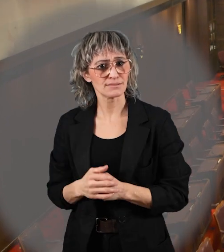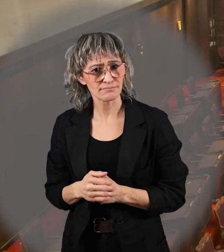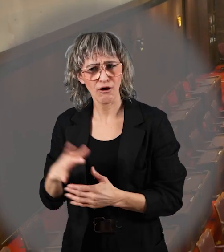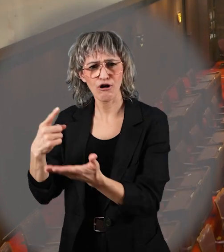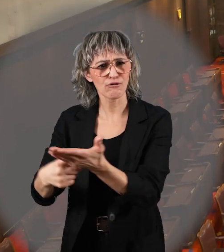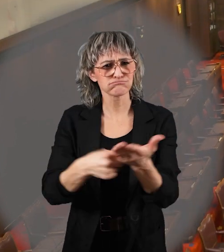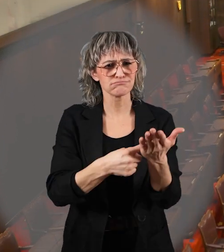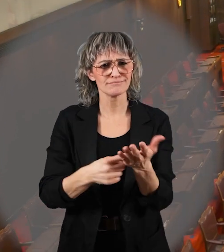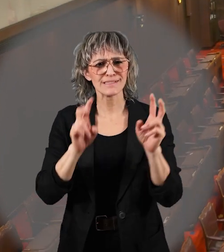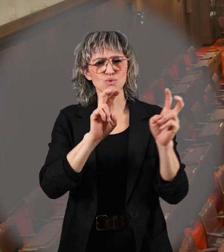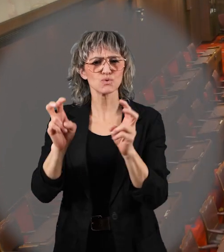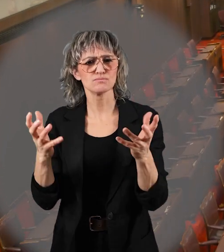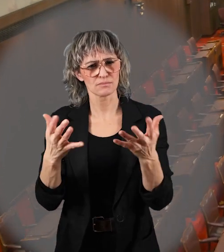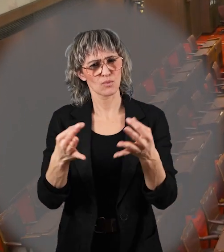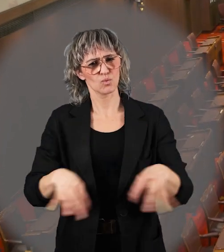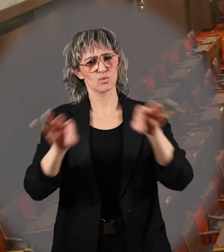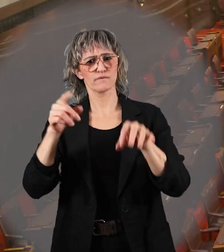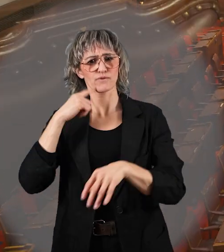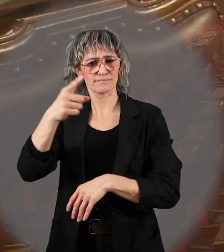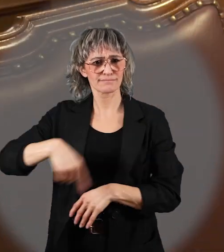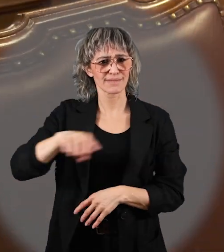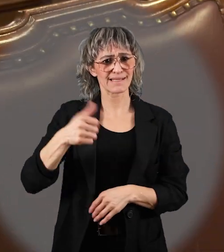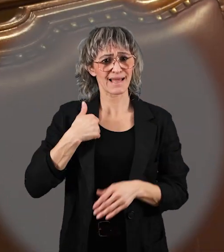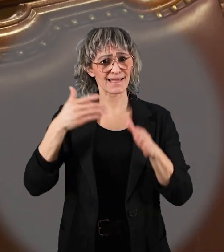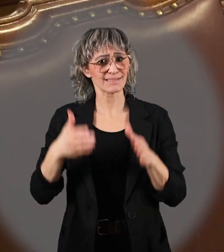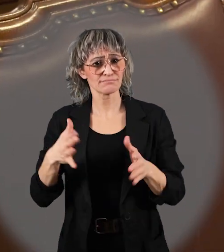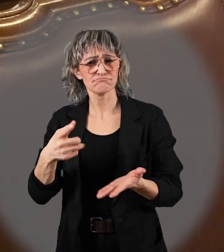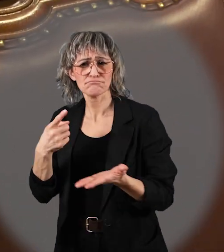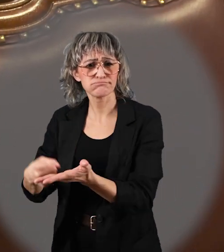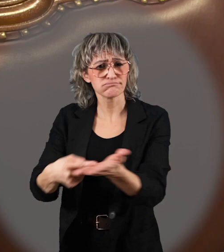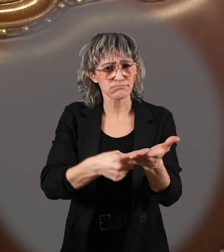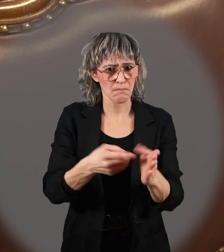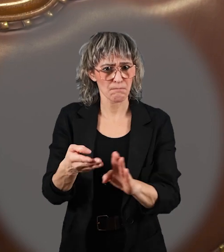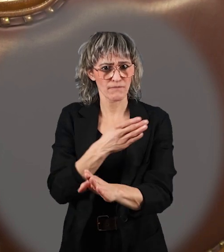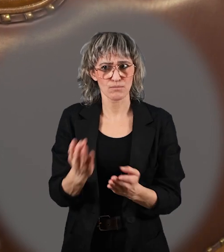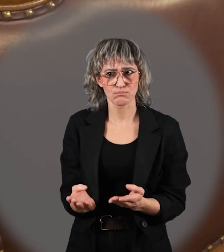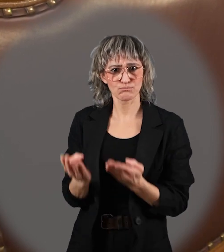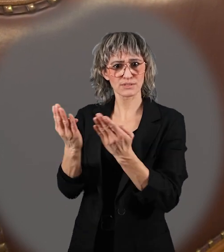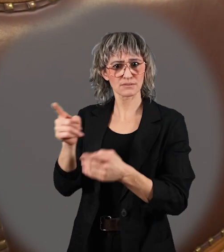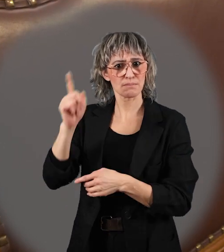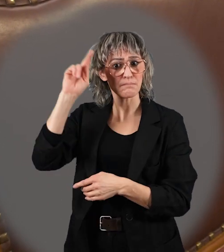before Parliament and debate issues of importance to Canadians.